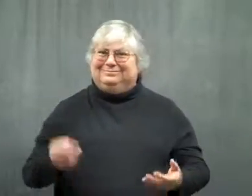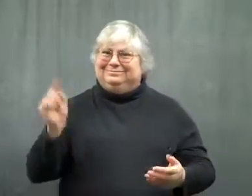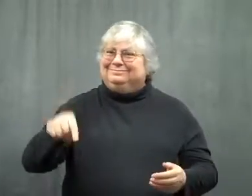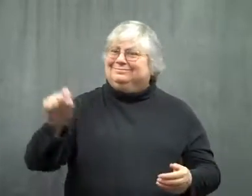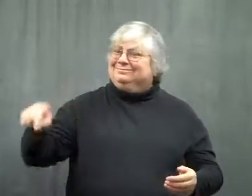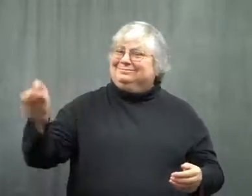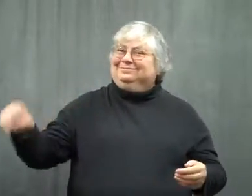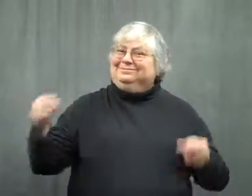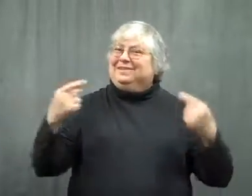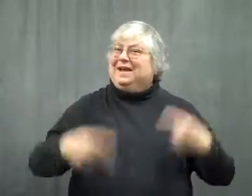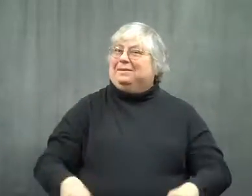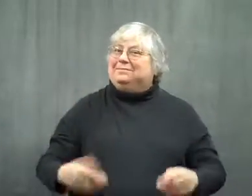There were multiple incidents.